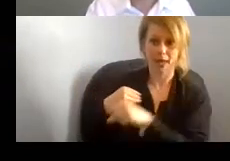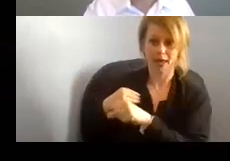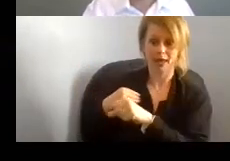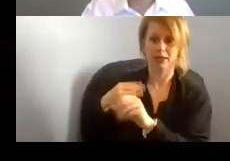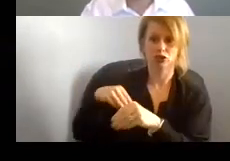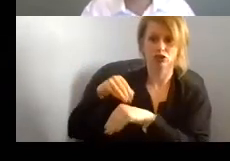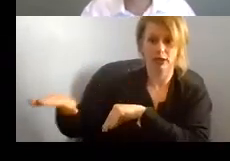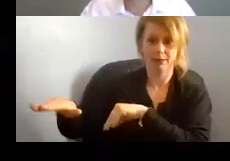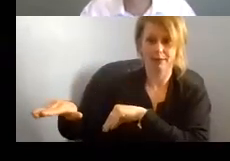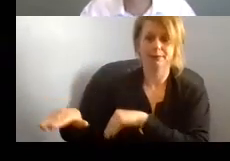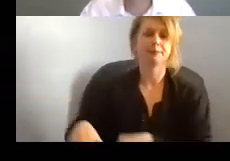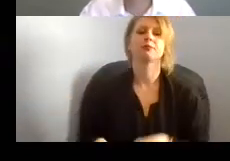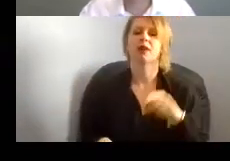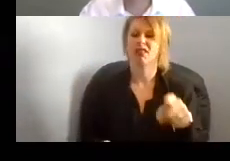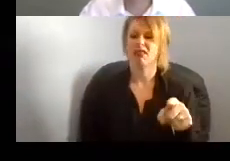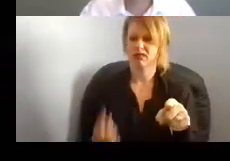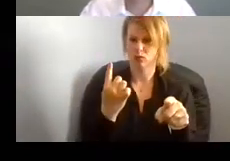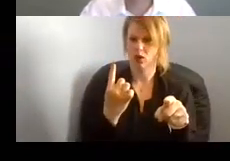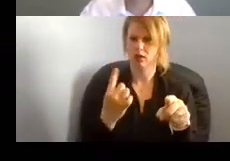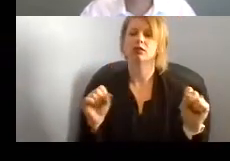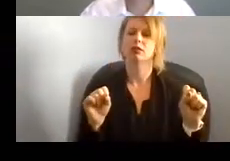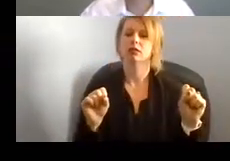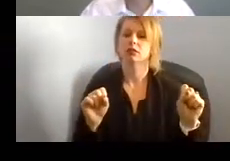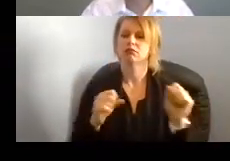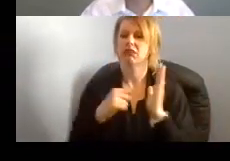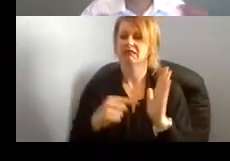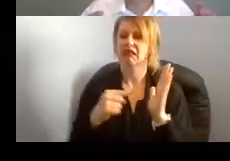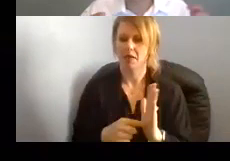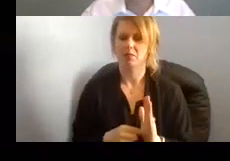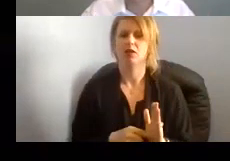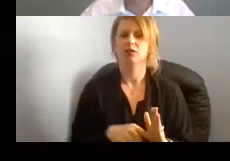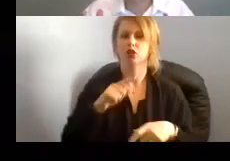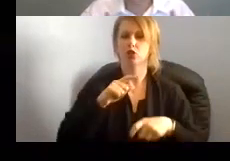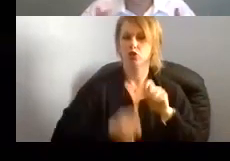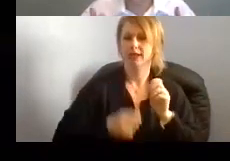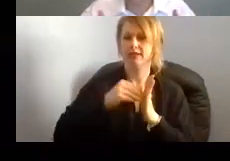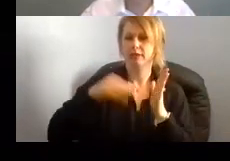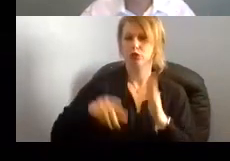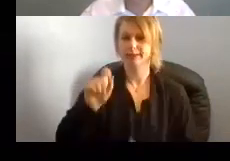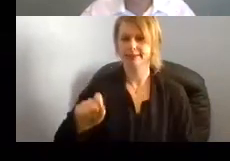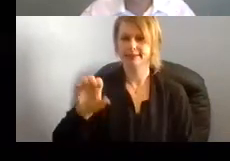This is one booklet. You just go to GrievingStudents.org. Underneath the photographs that rotate, you’ll find a button